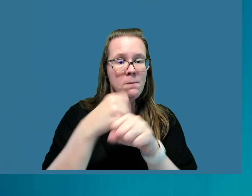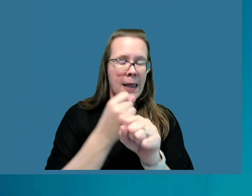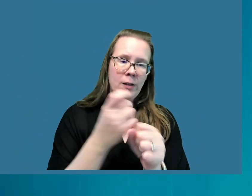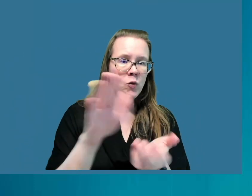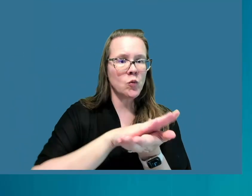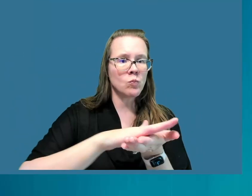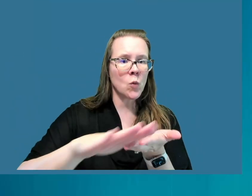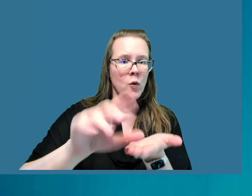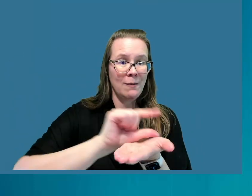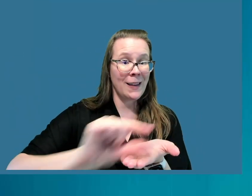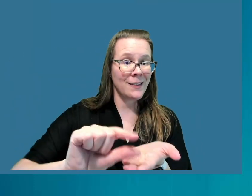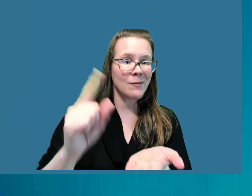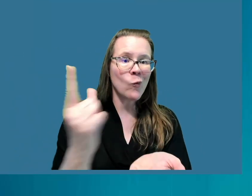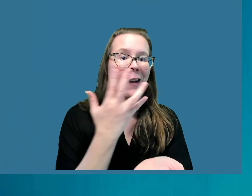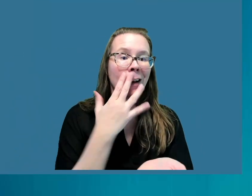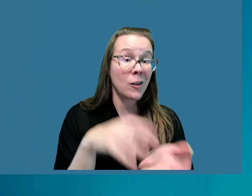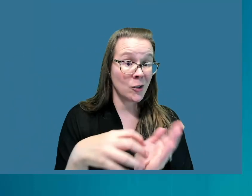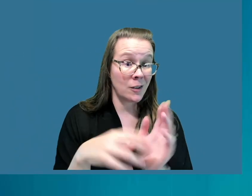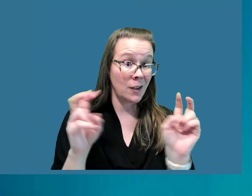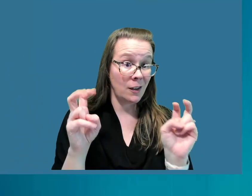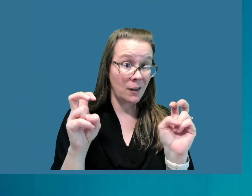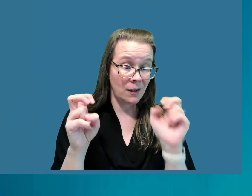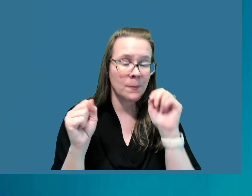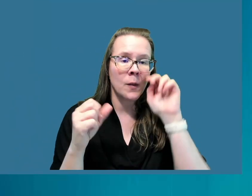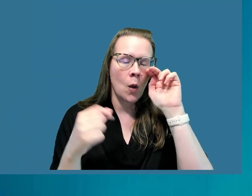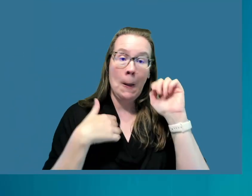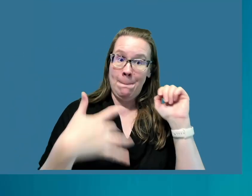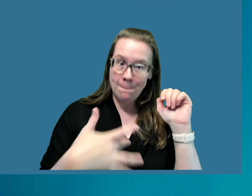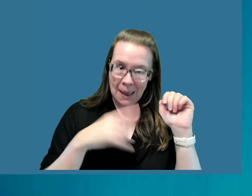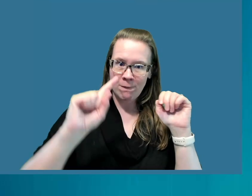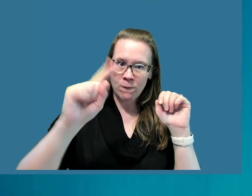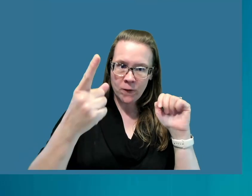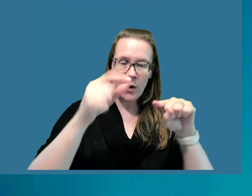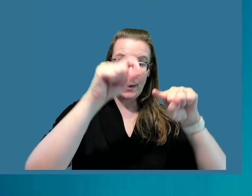And the first thing I do is I just have them make one solid--one color cookie and practice